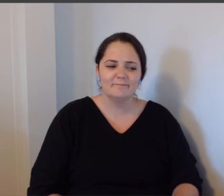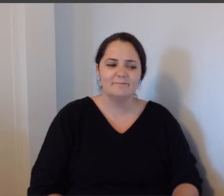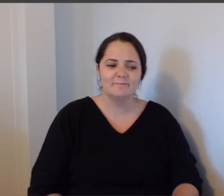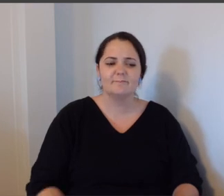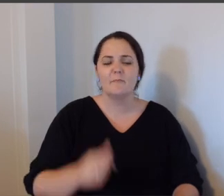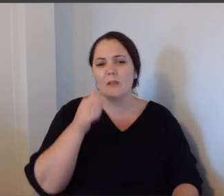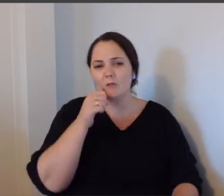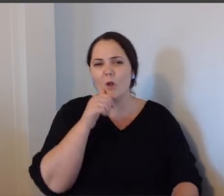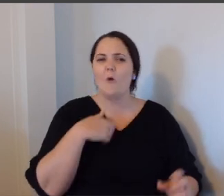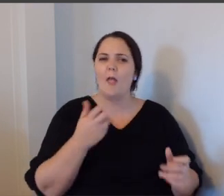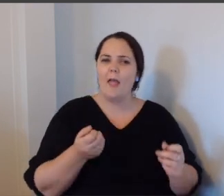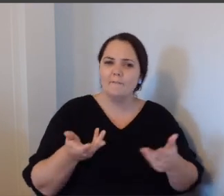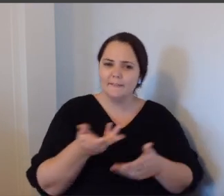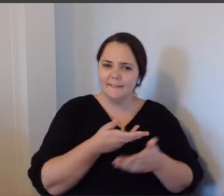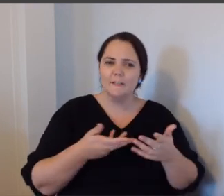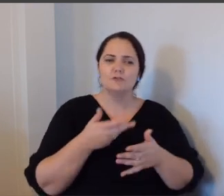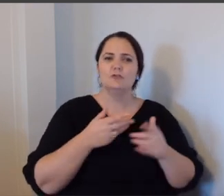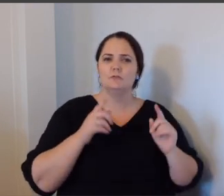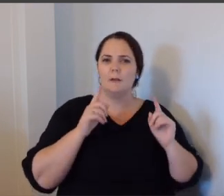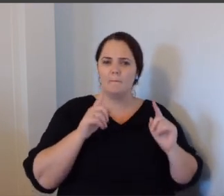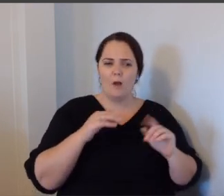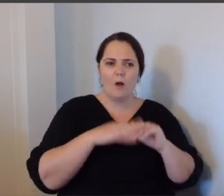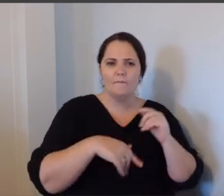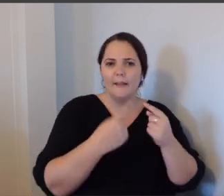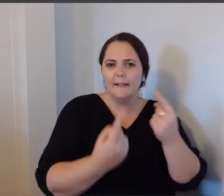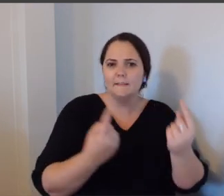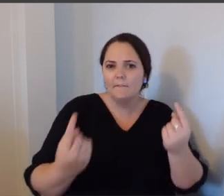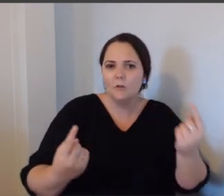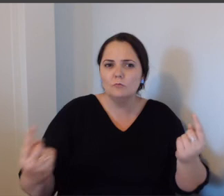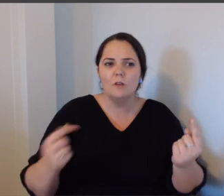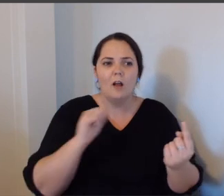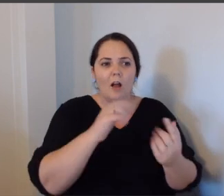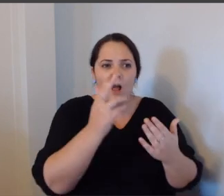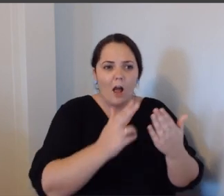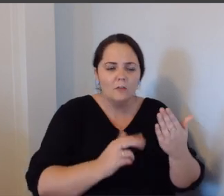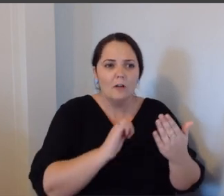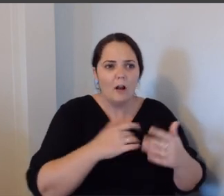drawn into the details of individual artists' lives. We do need to think critically however